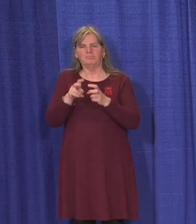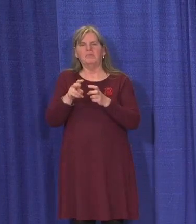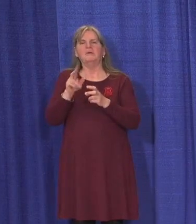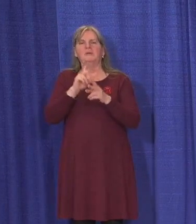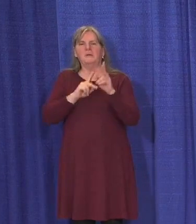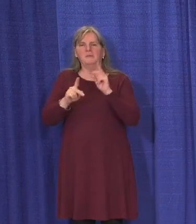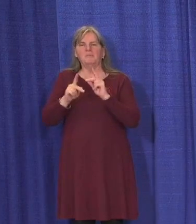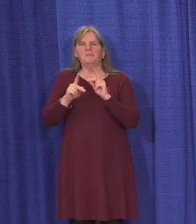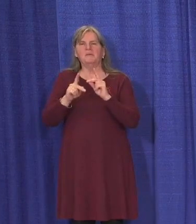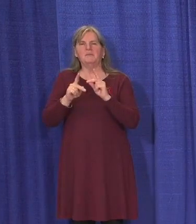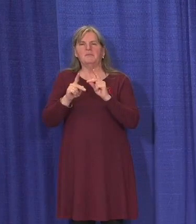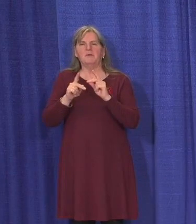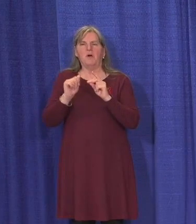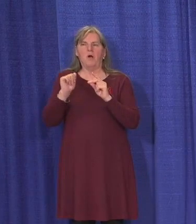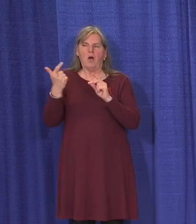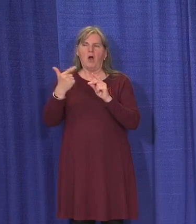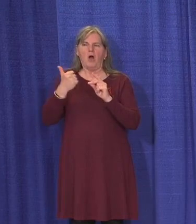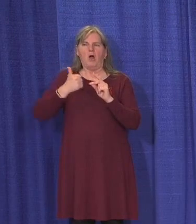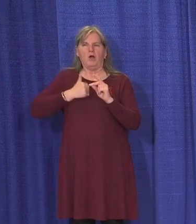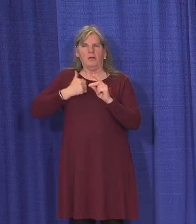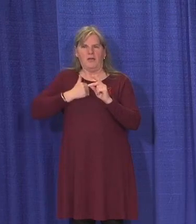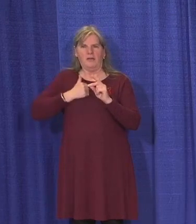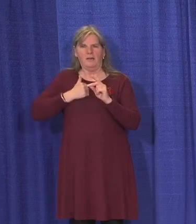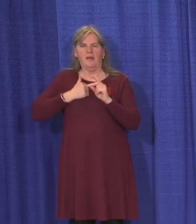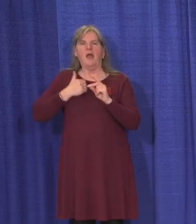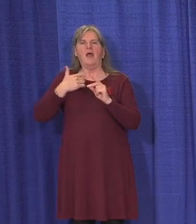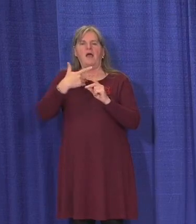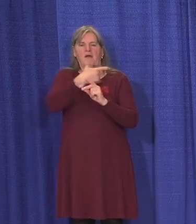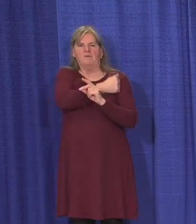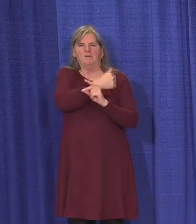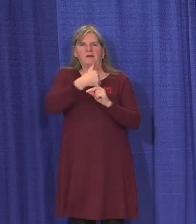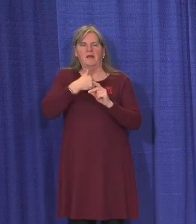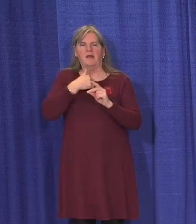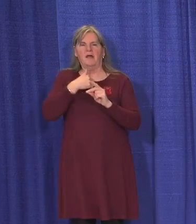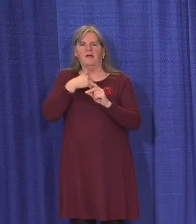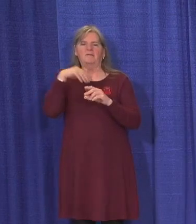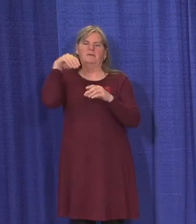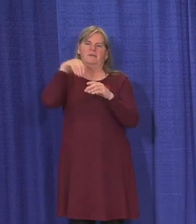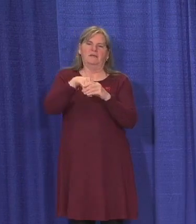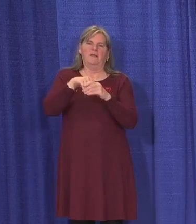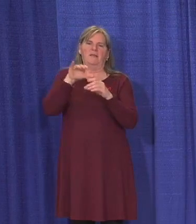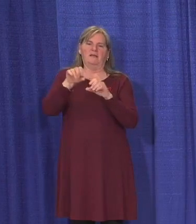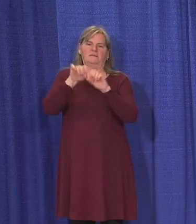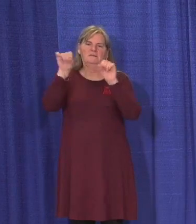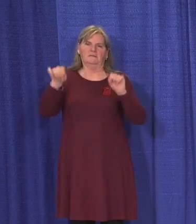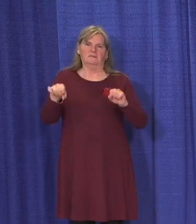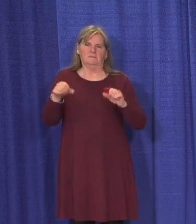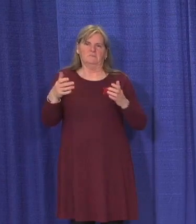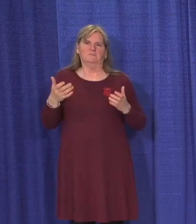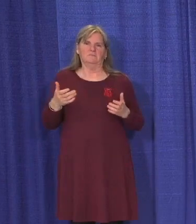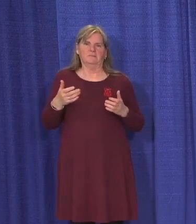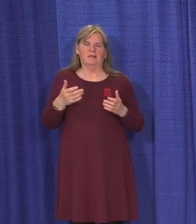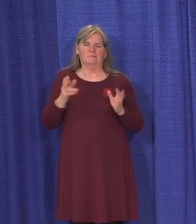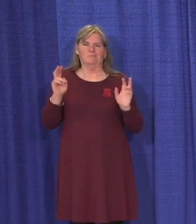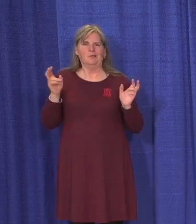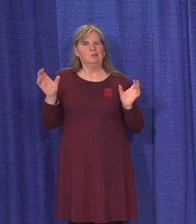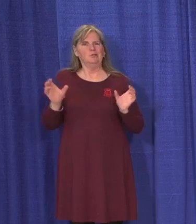immunization. These are the first apps and it would likely be entered into an